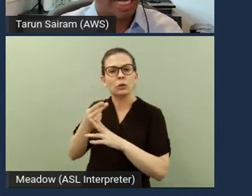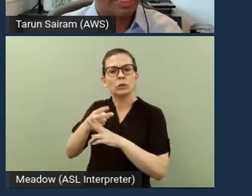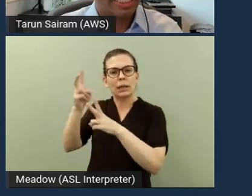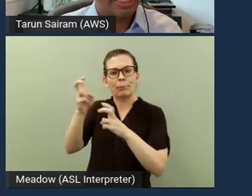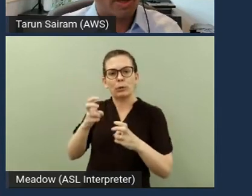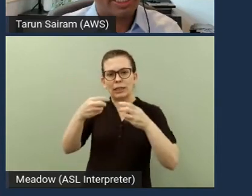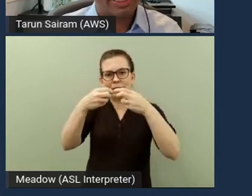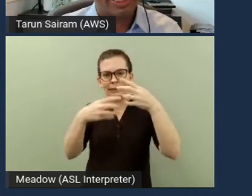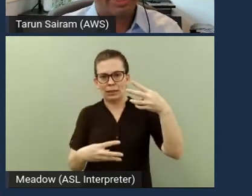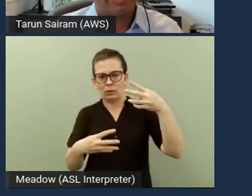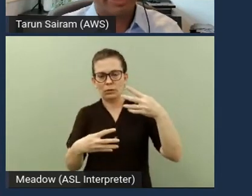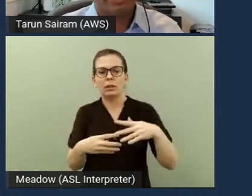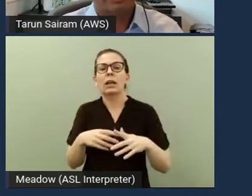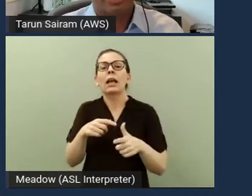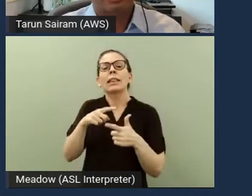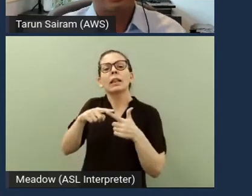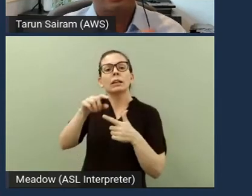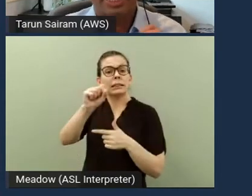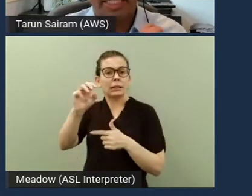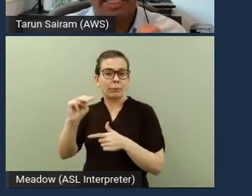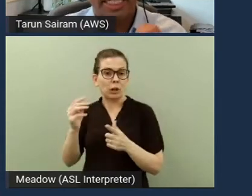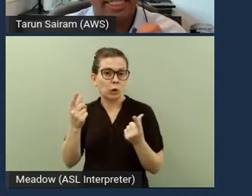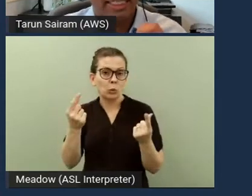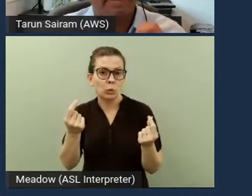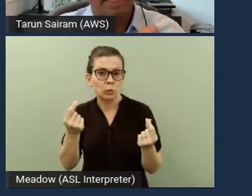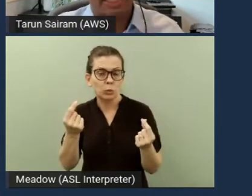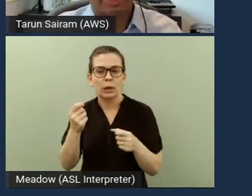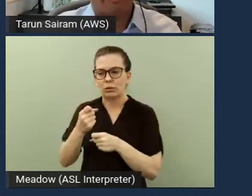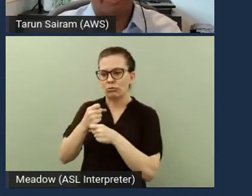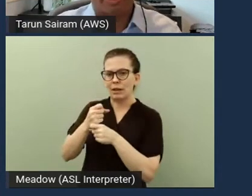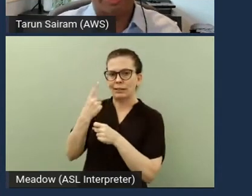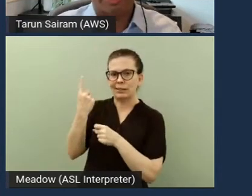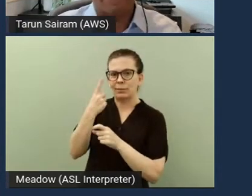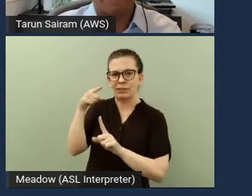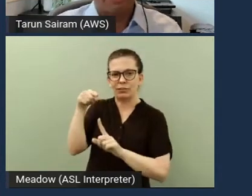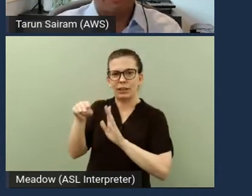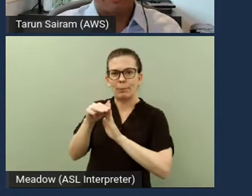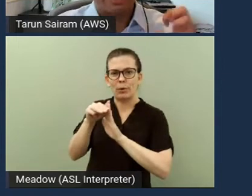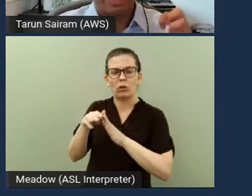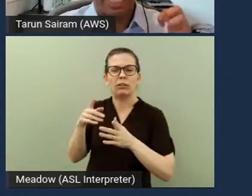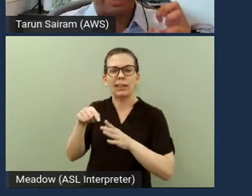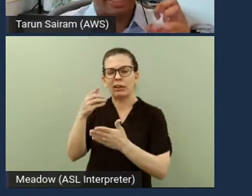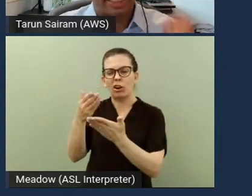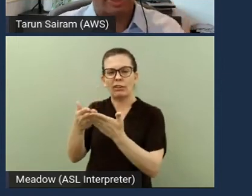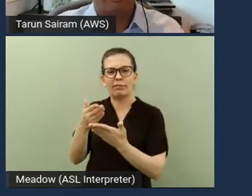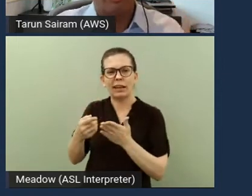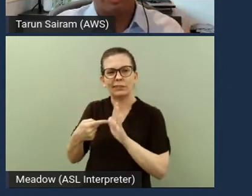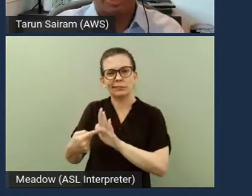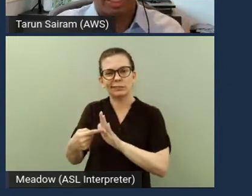And then what SageMaker does is, SageMaker creates something called as a model artifact where it has links to both